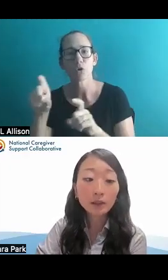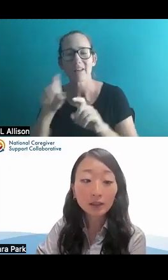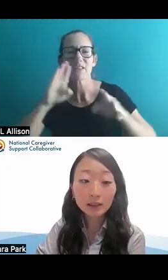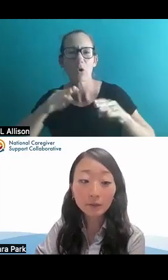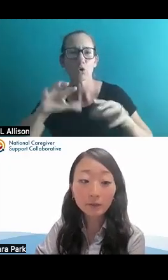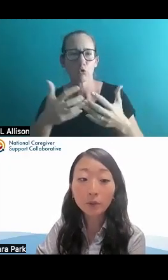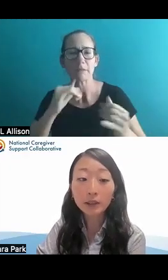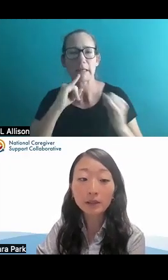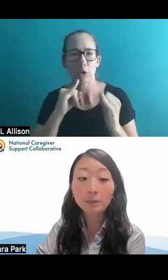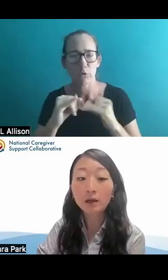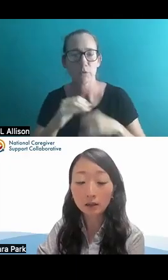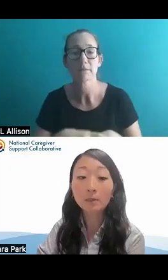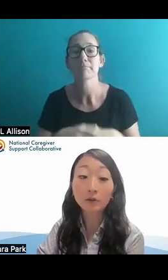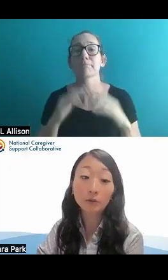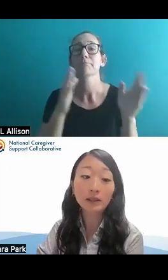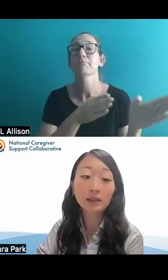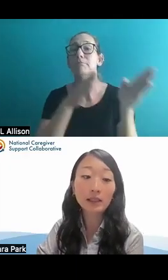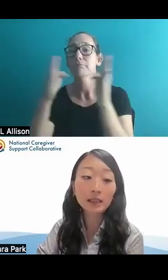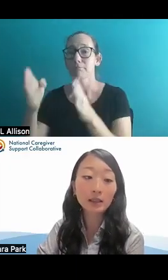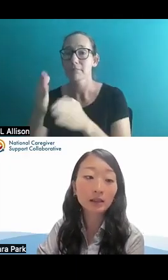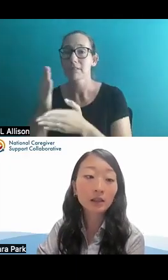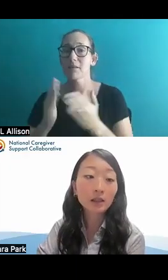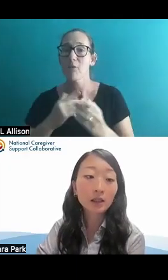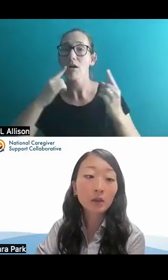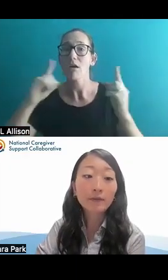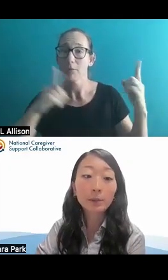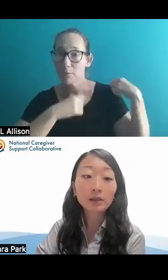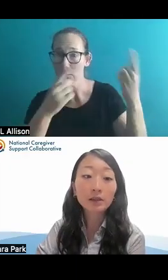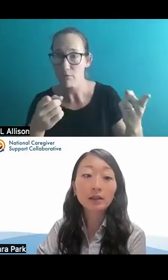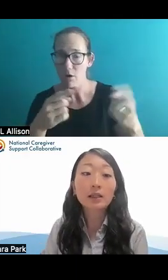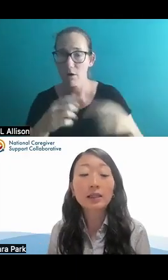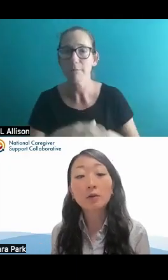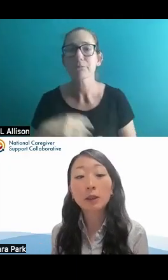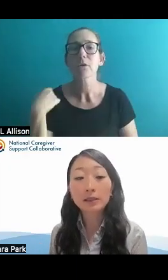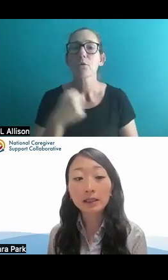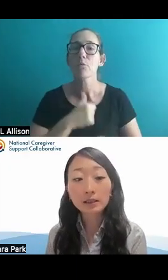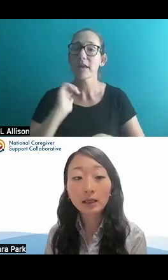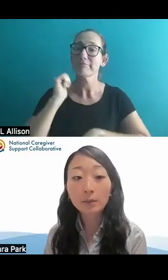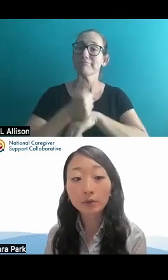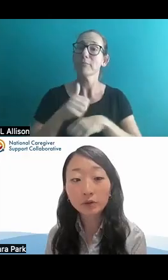on to some of our programs accomplishments. To date, we have built an entire website and produced